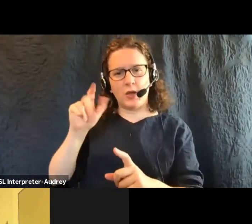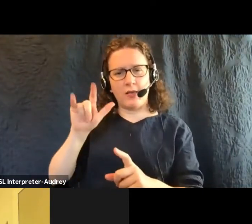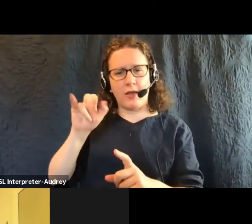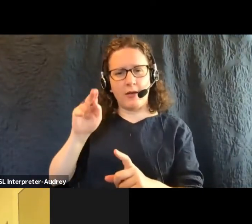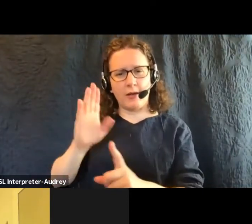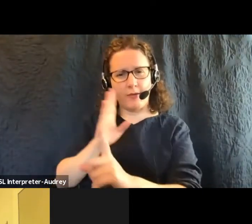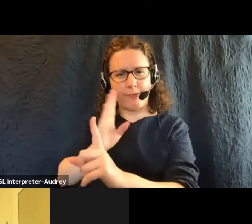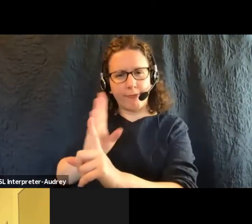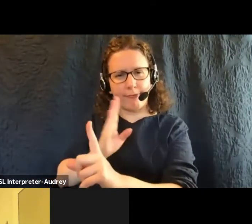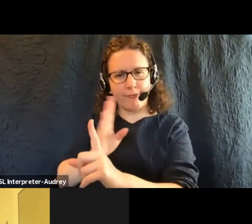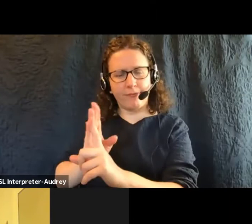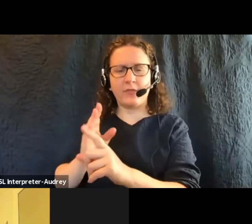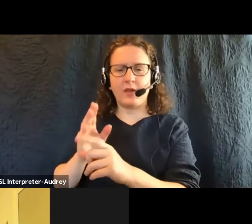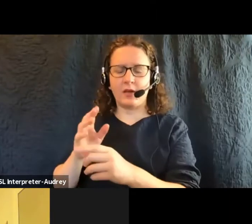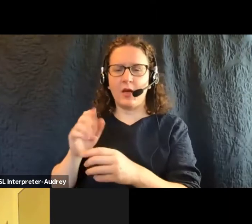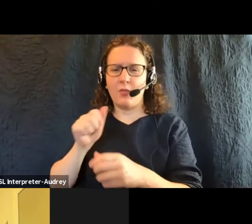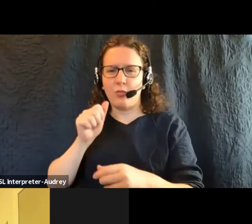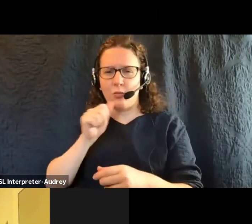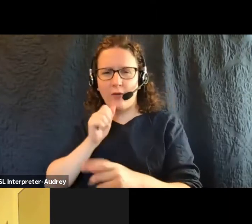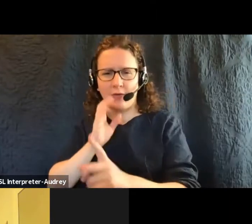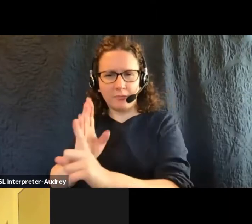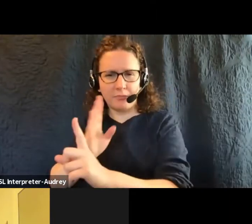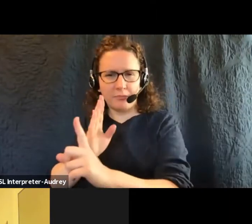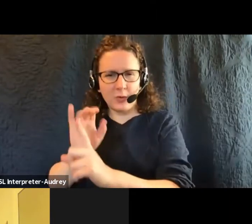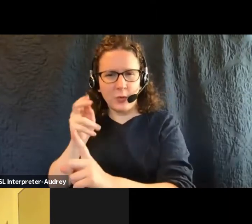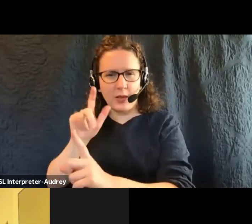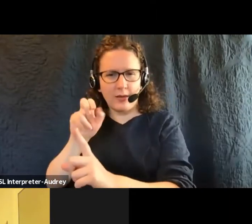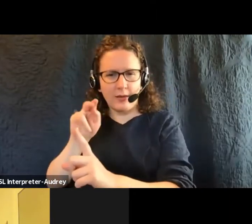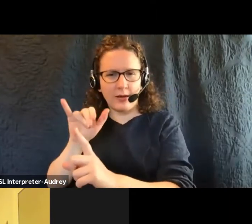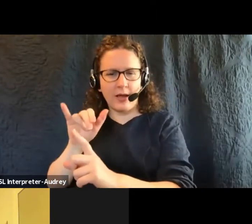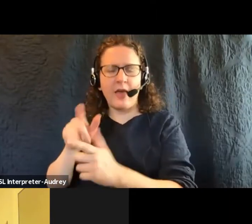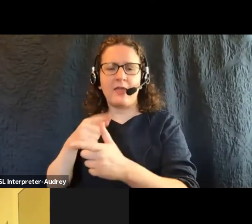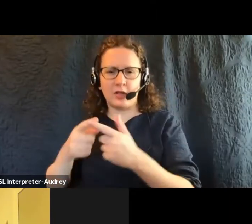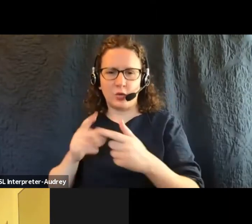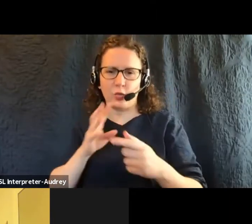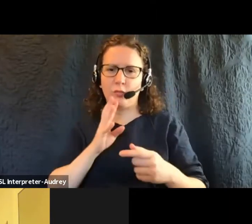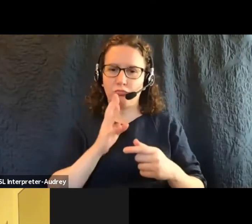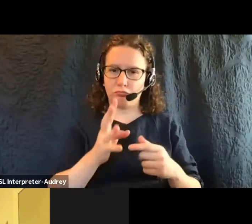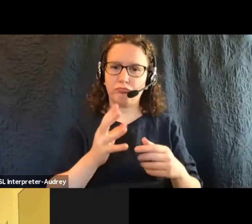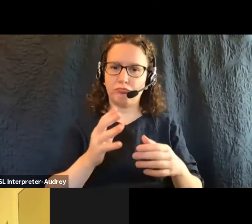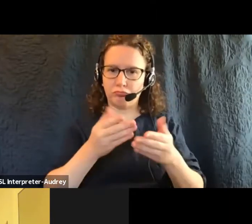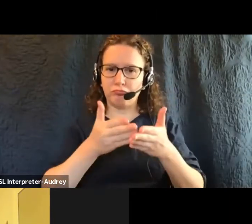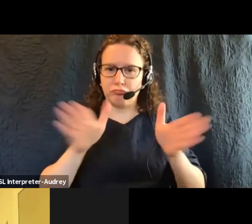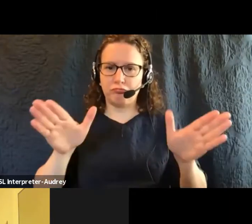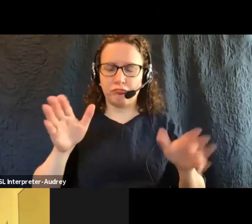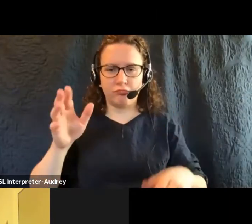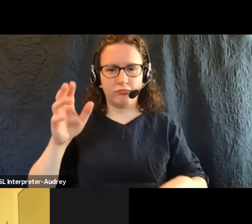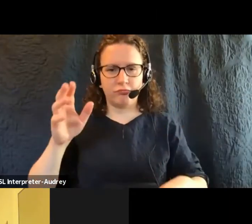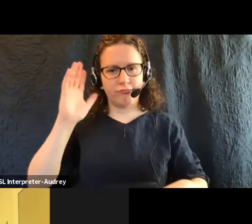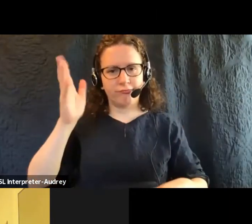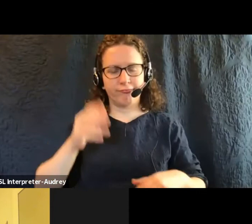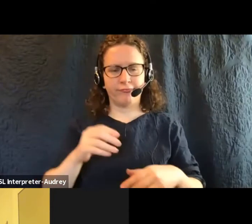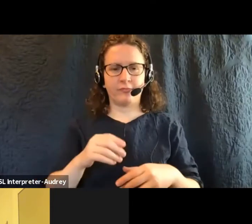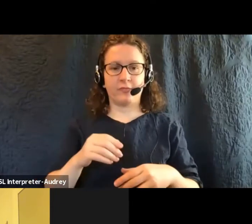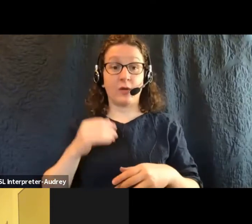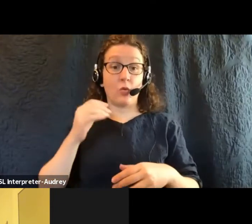your message or also you can simply say you have a comment and we can unmute you and have you